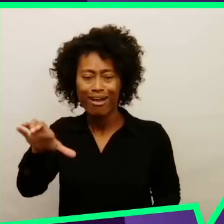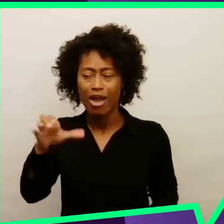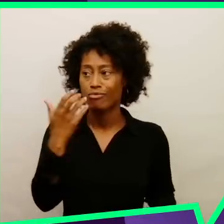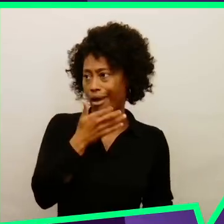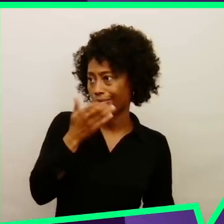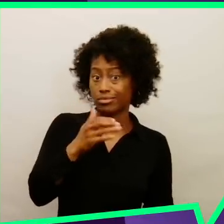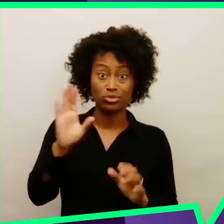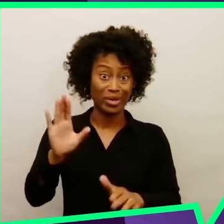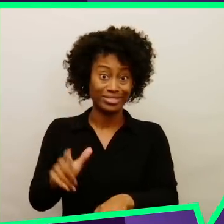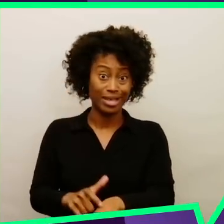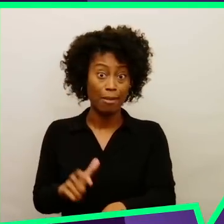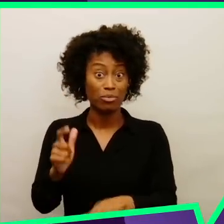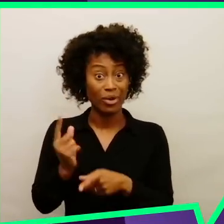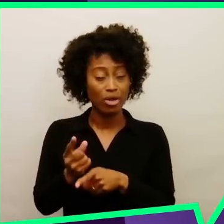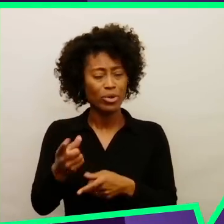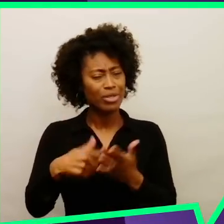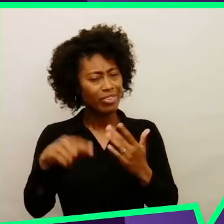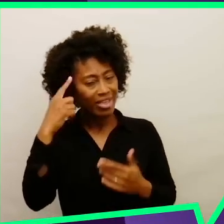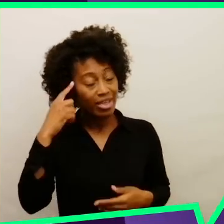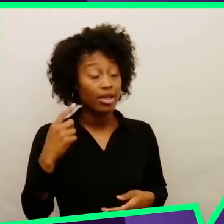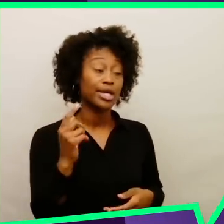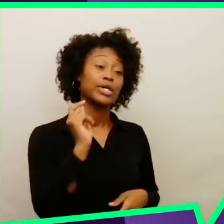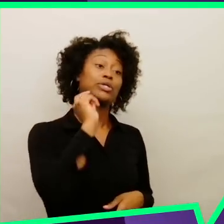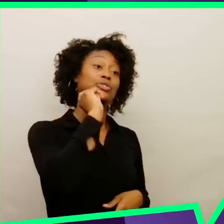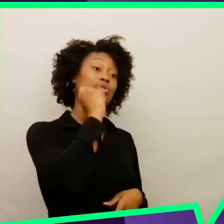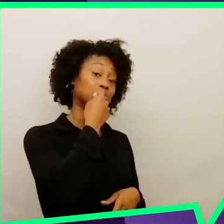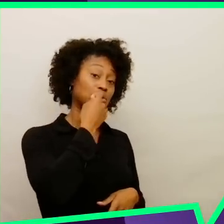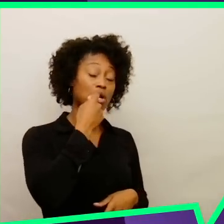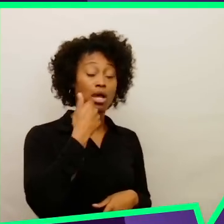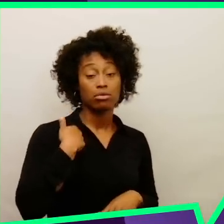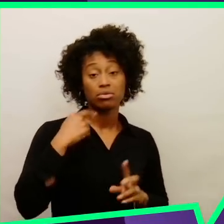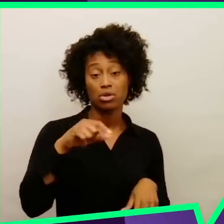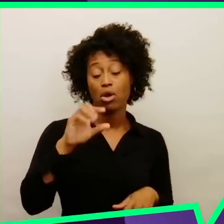It was pretty cool going at Microsoft and getting training